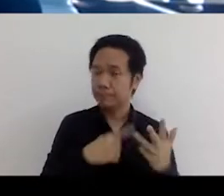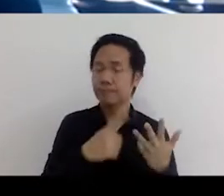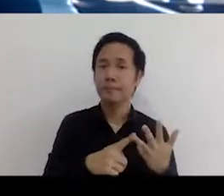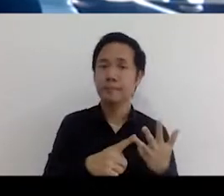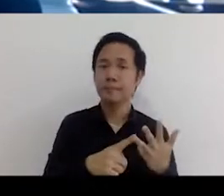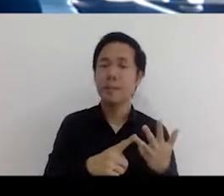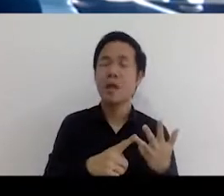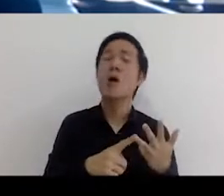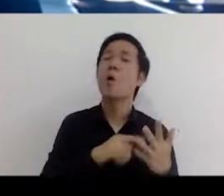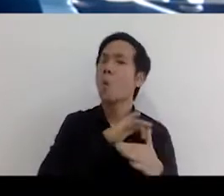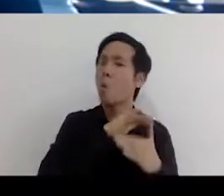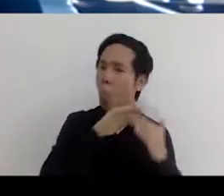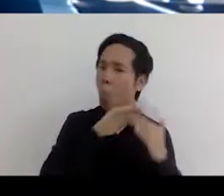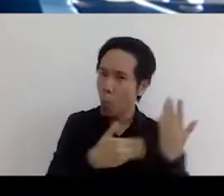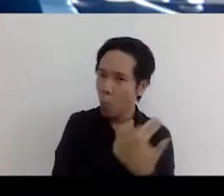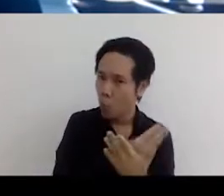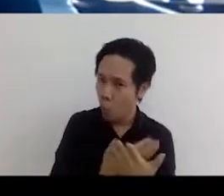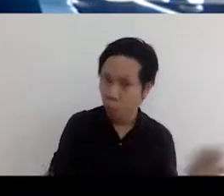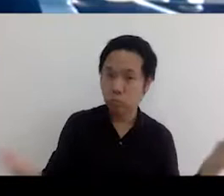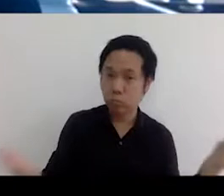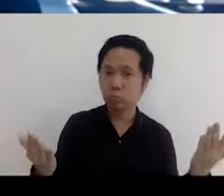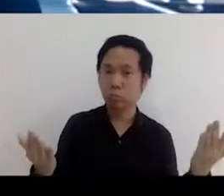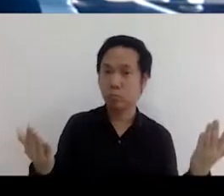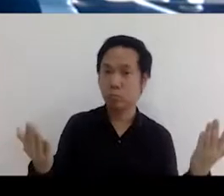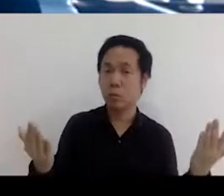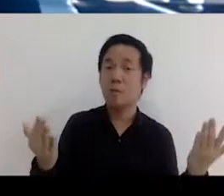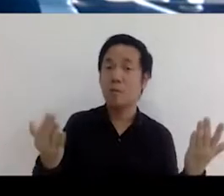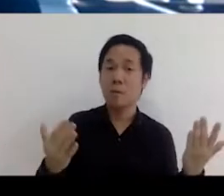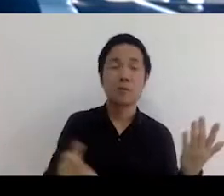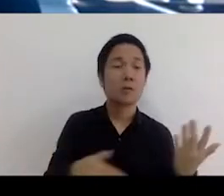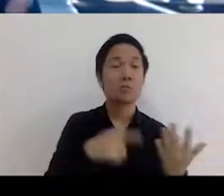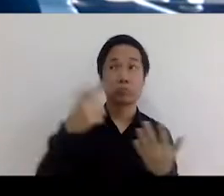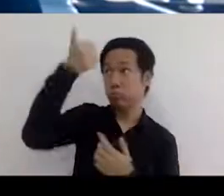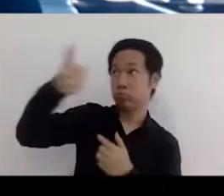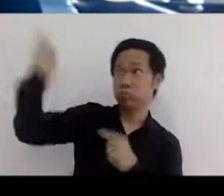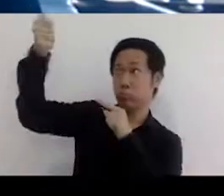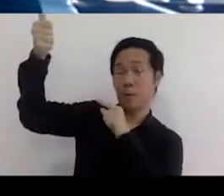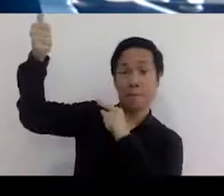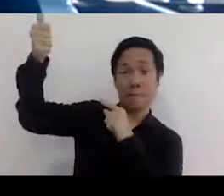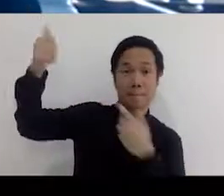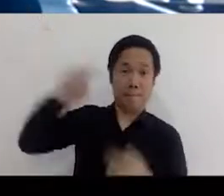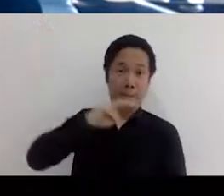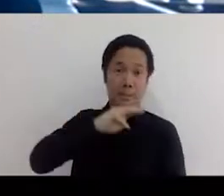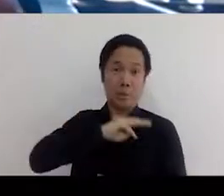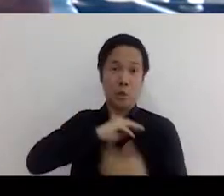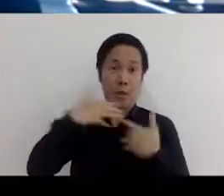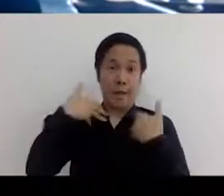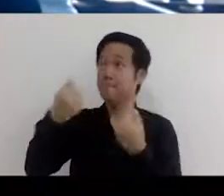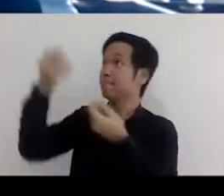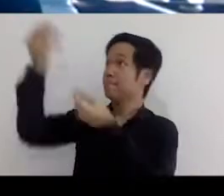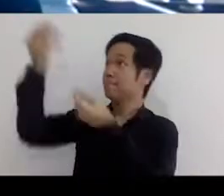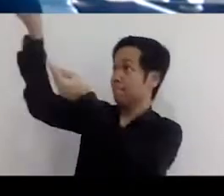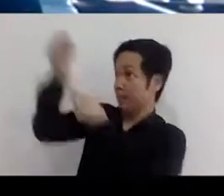So it was important Secondly, there is a video on self-care for people with disability that we have put together.